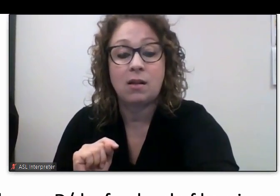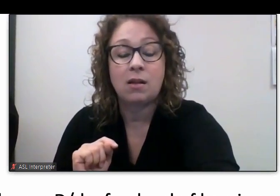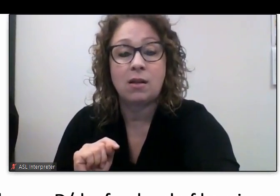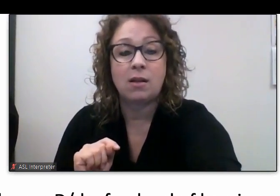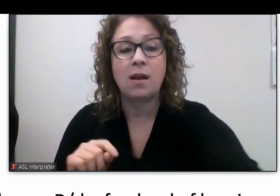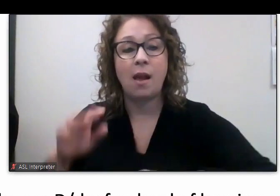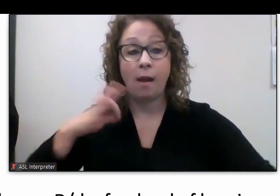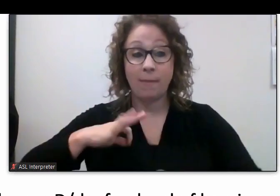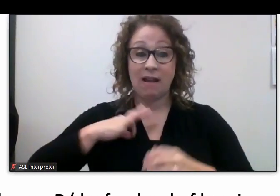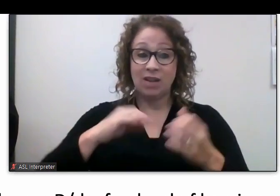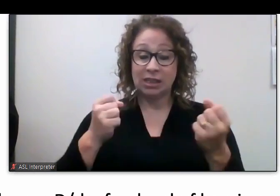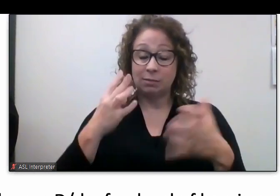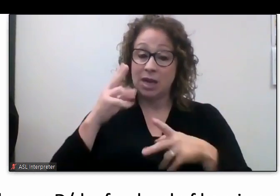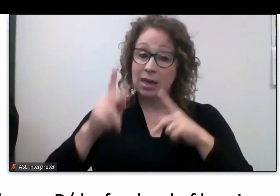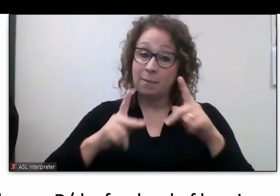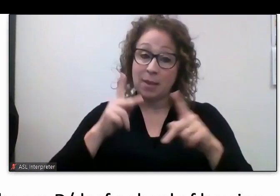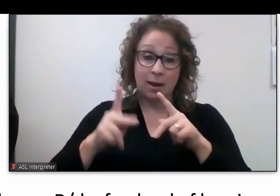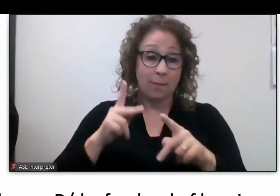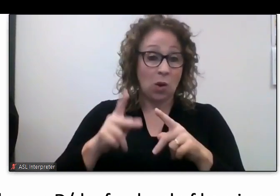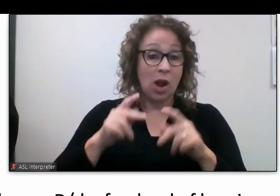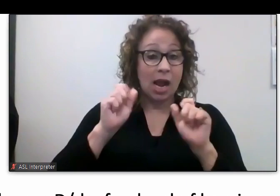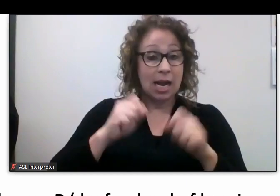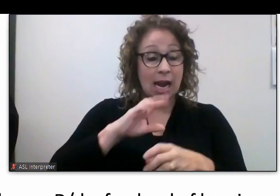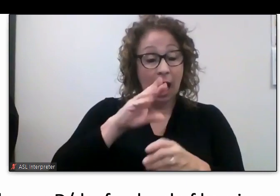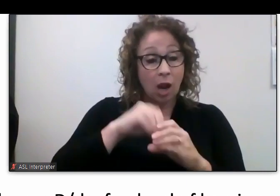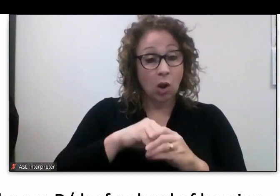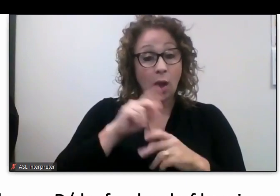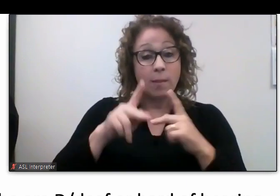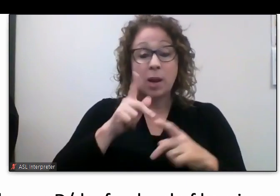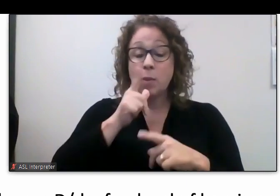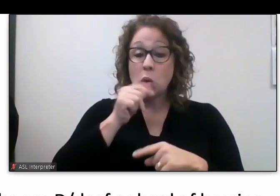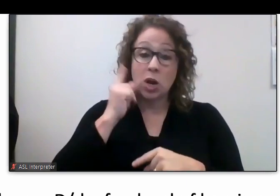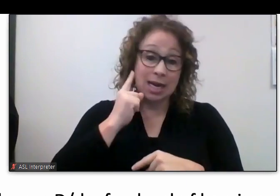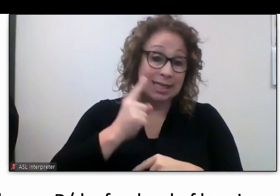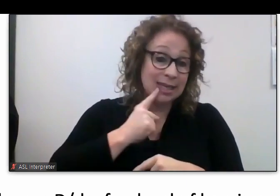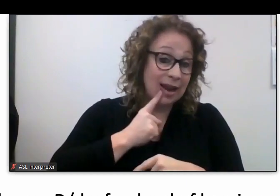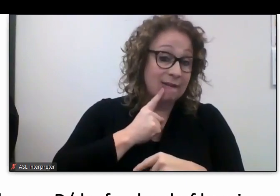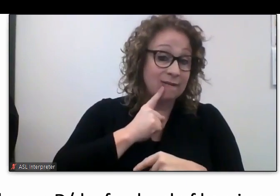and these can include people who are deaf or hard of hearing,